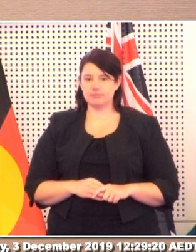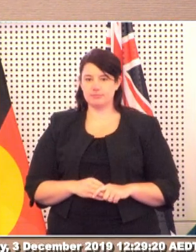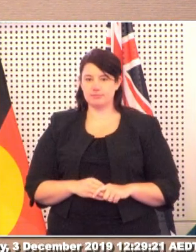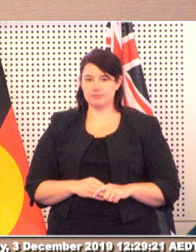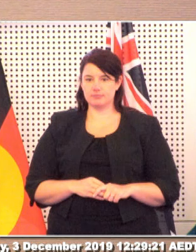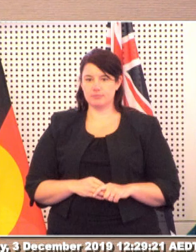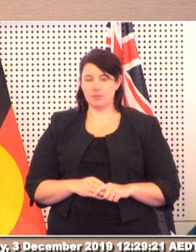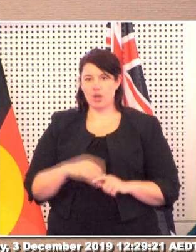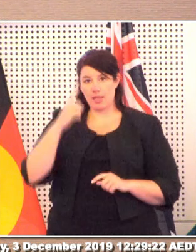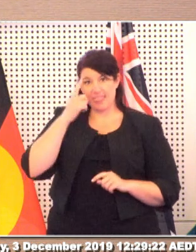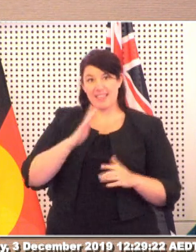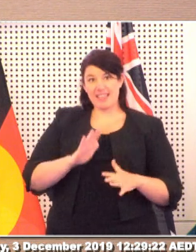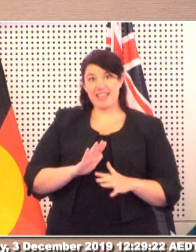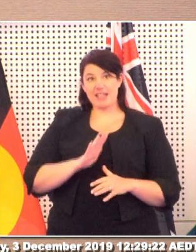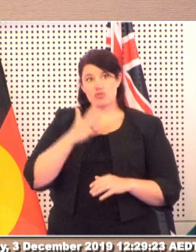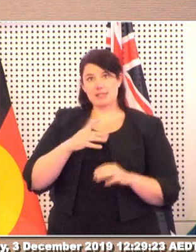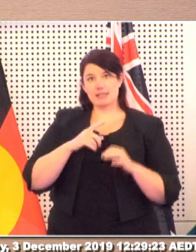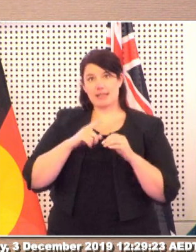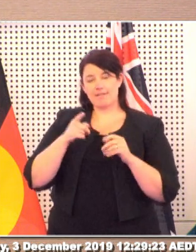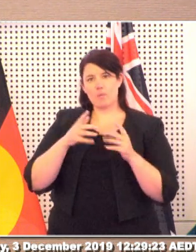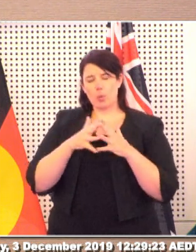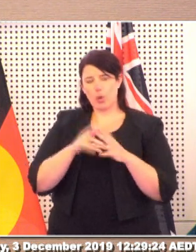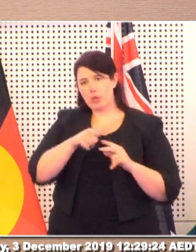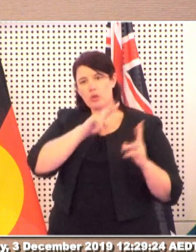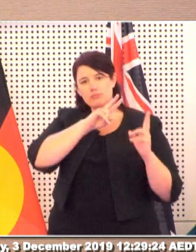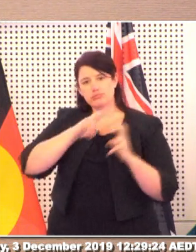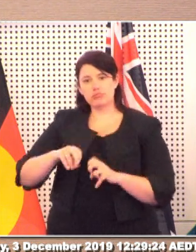different from the other Royal Commissions about quality standards because in the